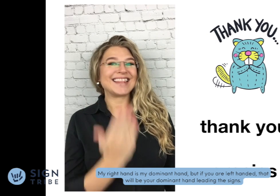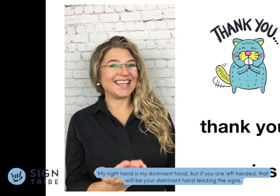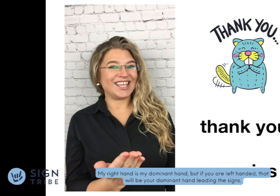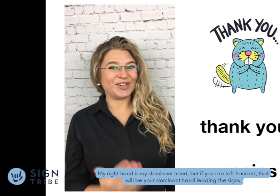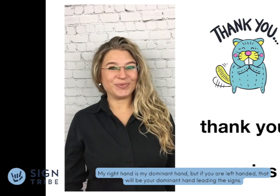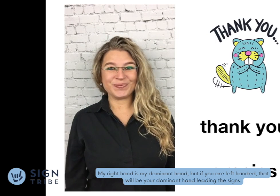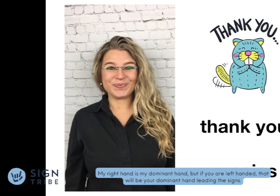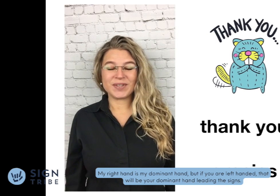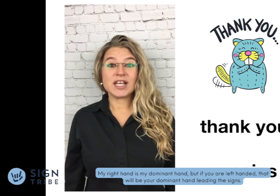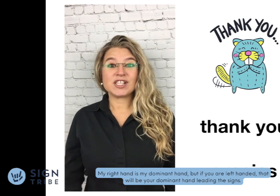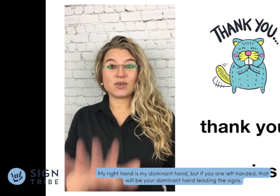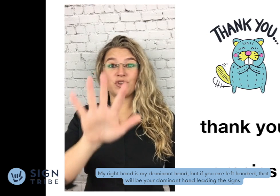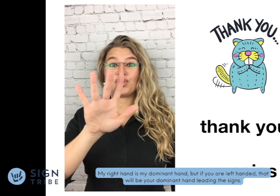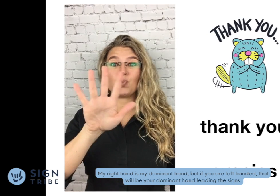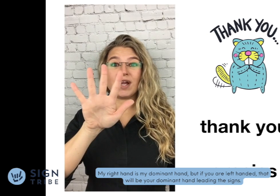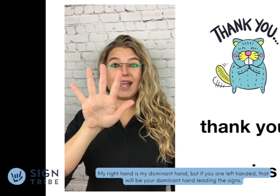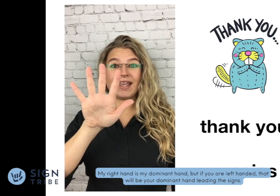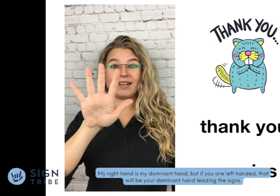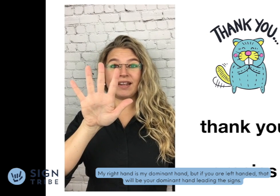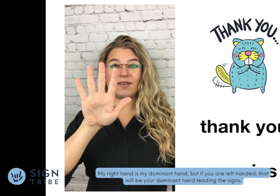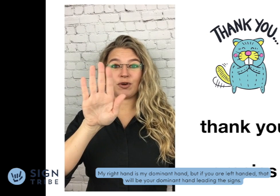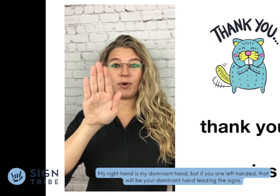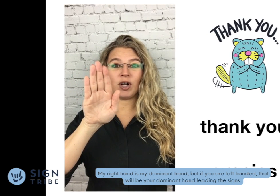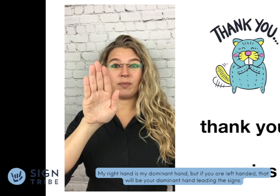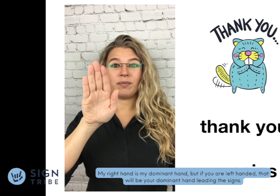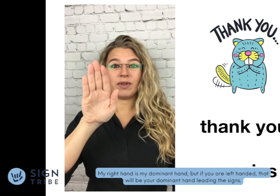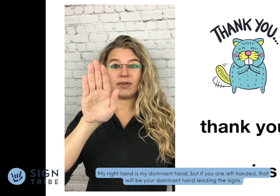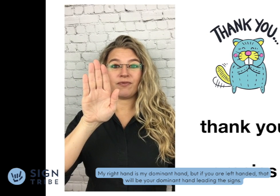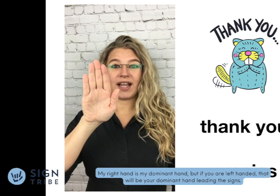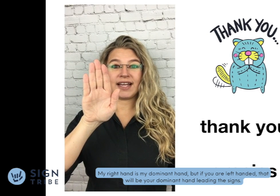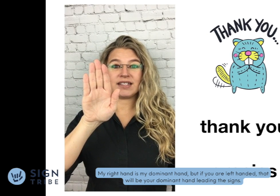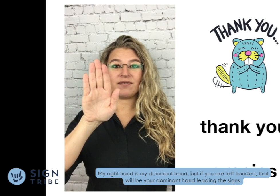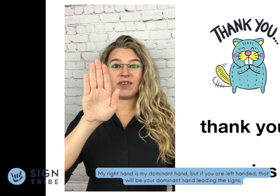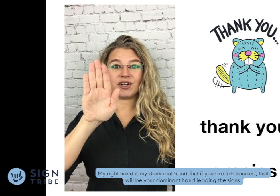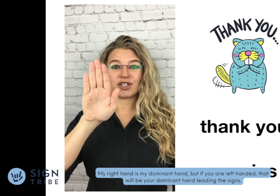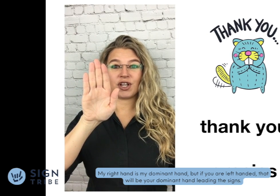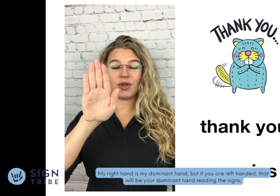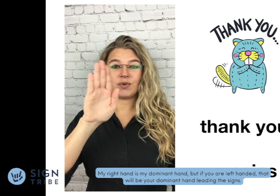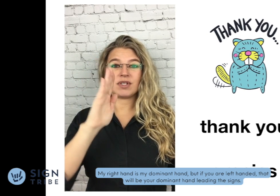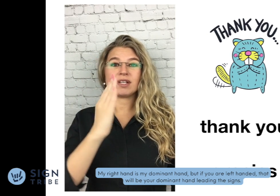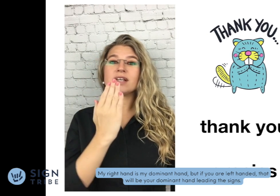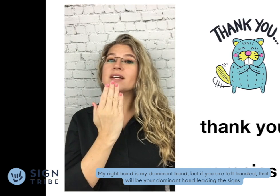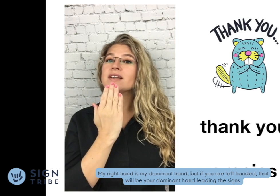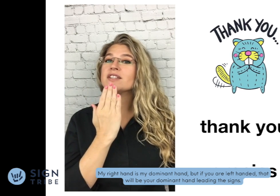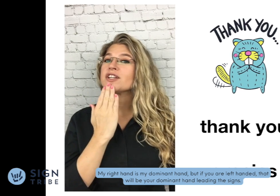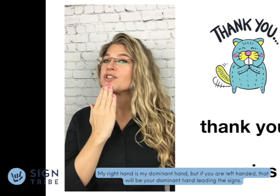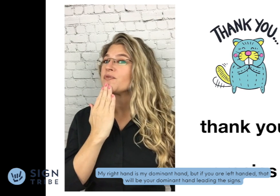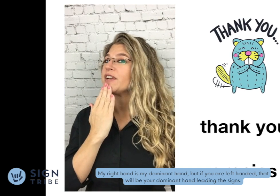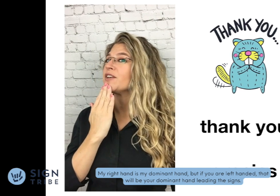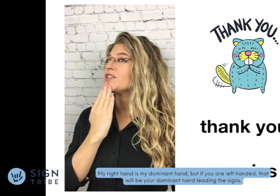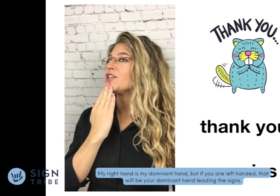Thank you. So with just one hand, have your palm flat, fingers closed, touch your fingers to your